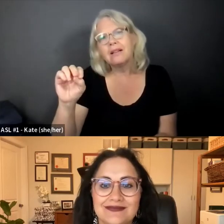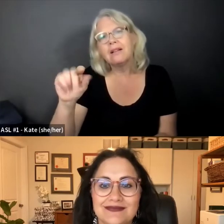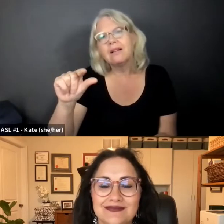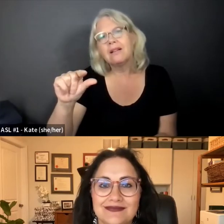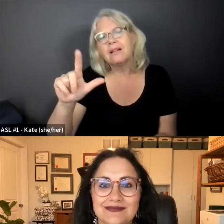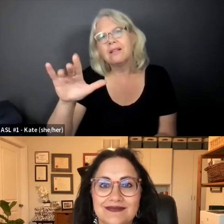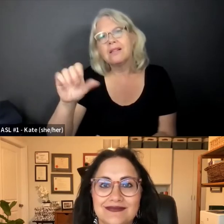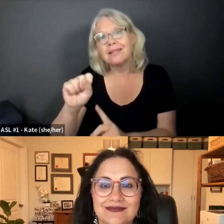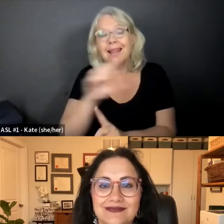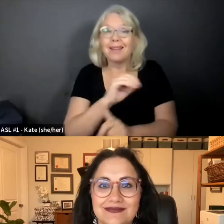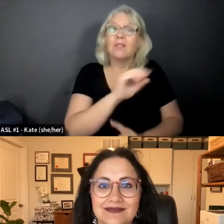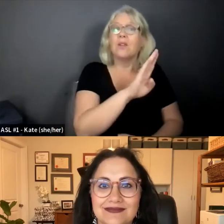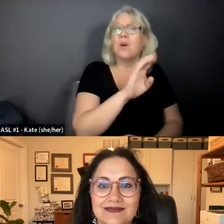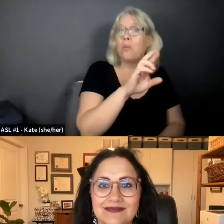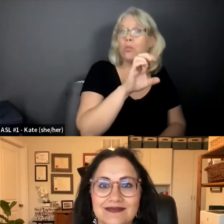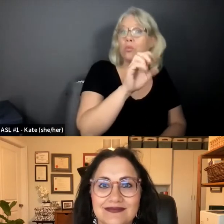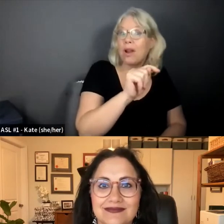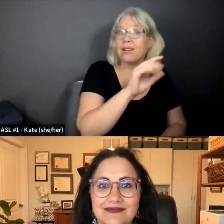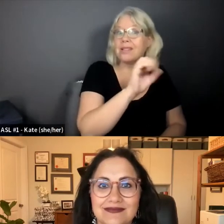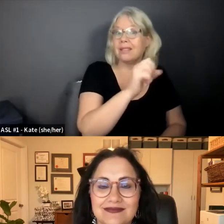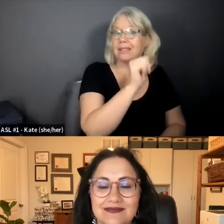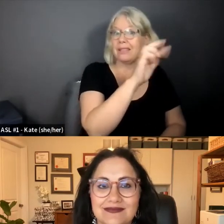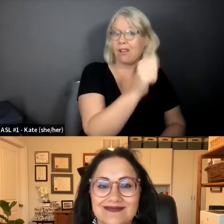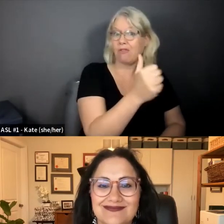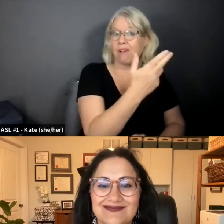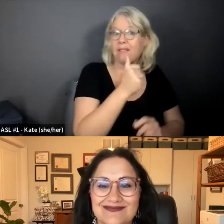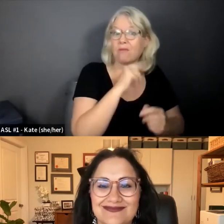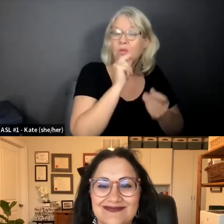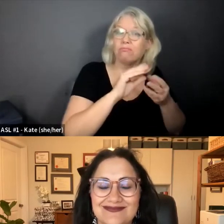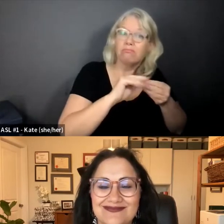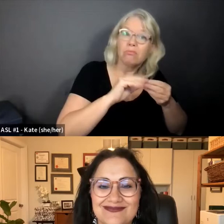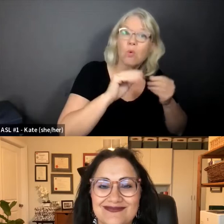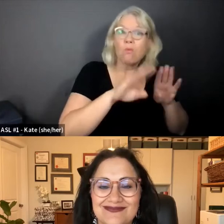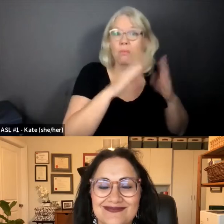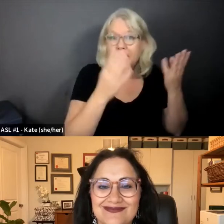BRETT AND SARAH. THANK YOU SO MUCH FOR YOUR OPENING REMARKS. AND WONDERFUL LAND ACKNOWLEDGEMENT.